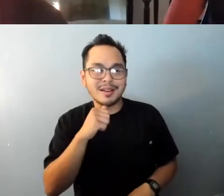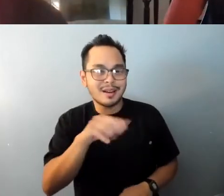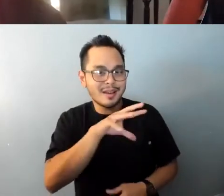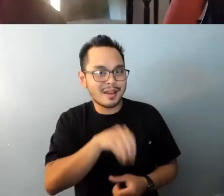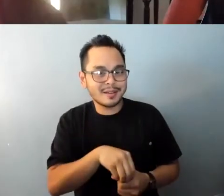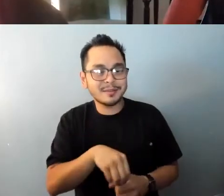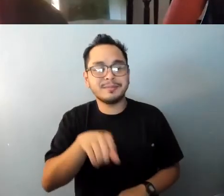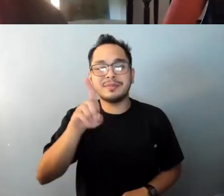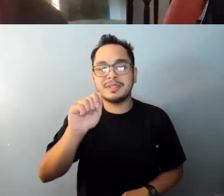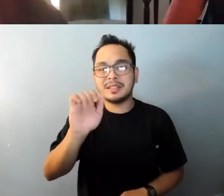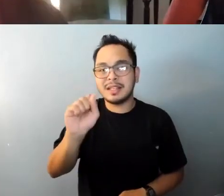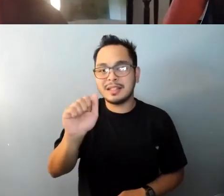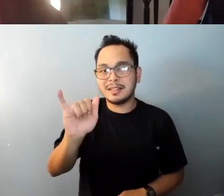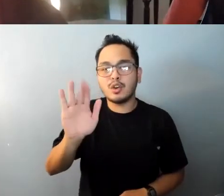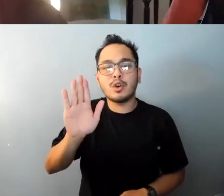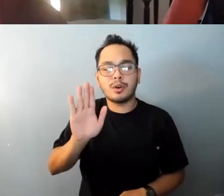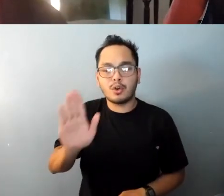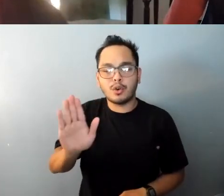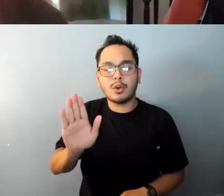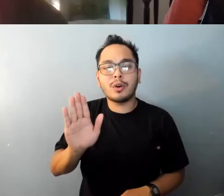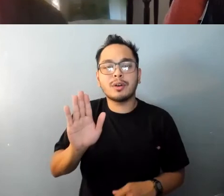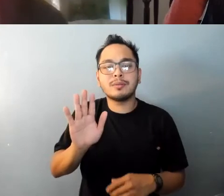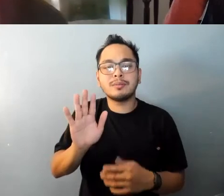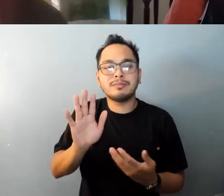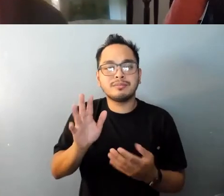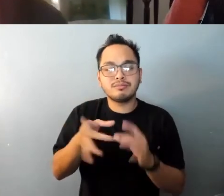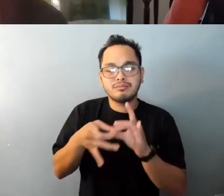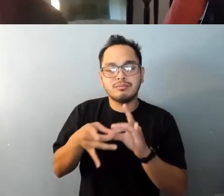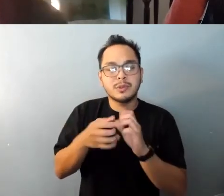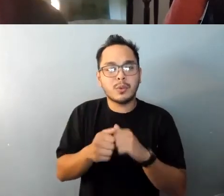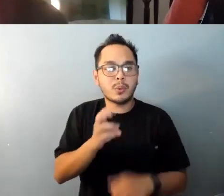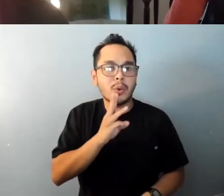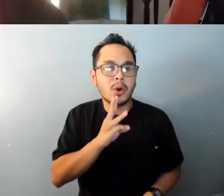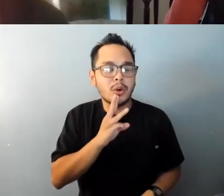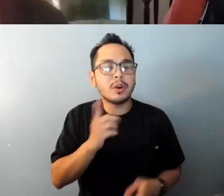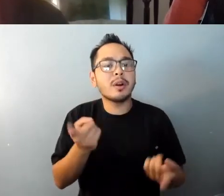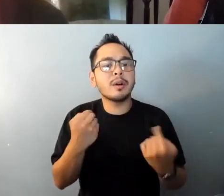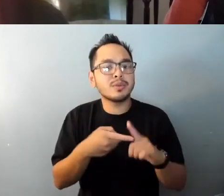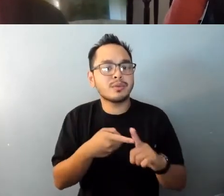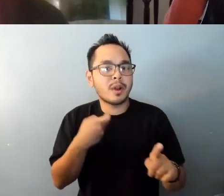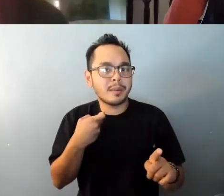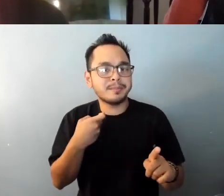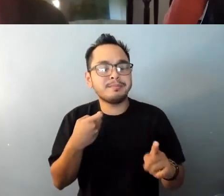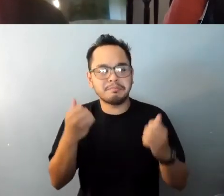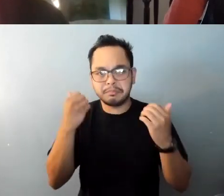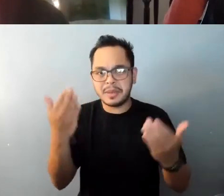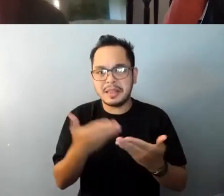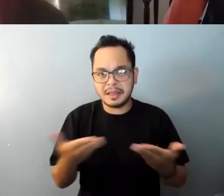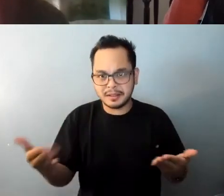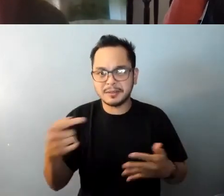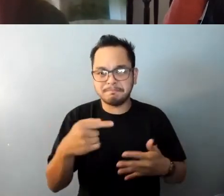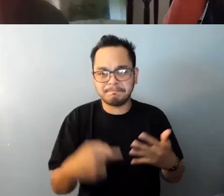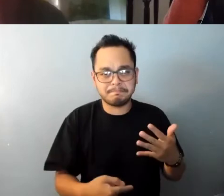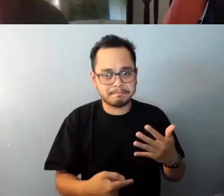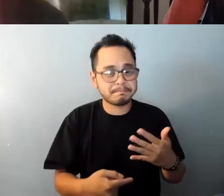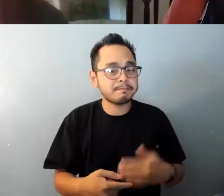with water comes from a lot of things but there is the idea of a changeability of her